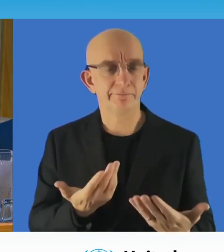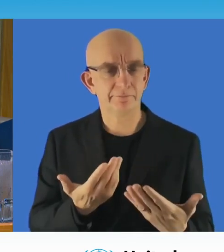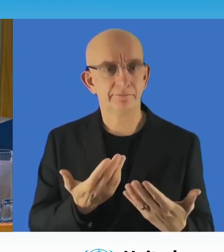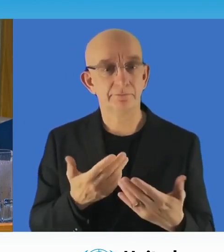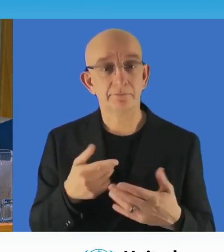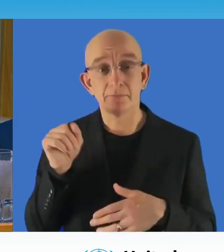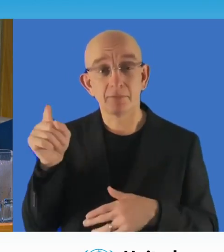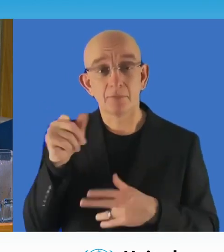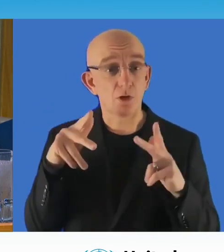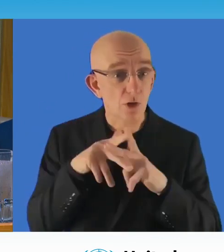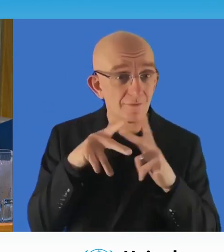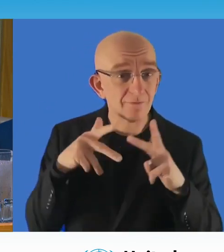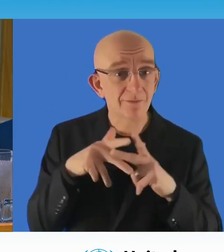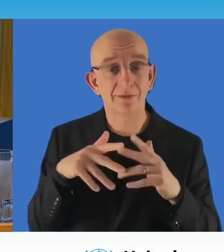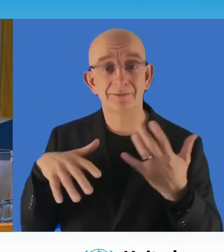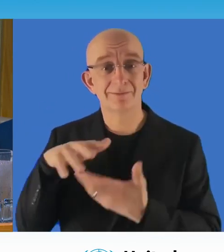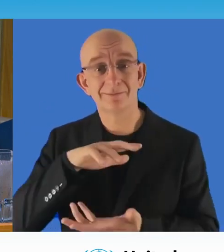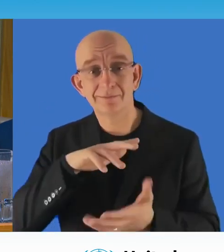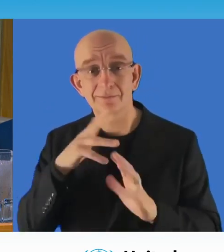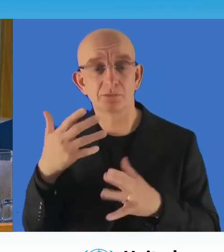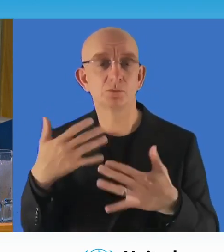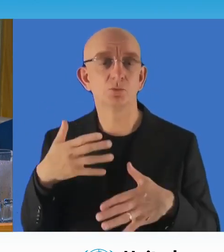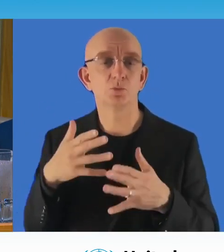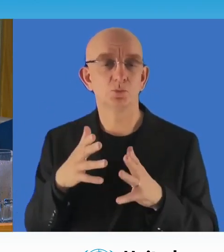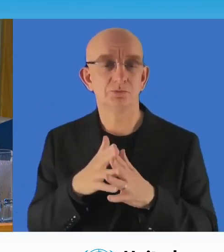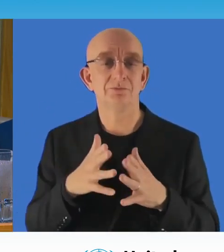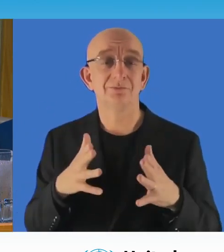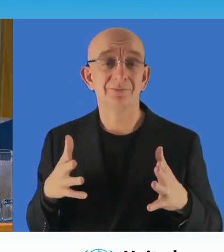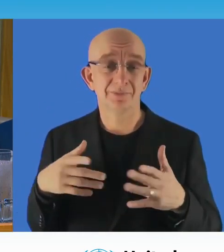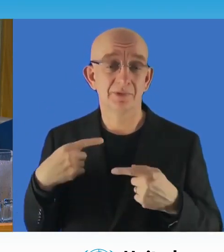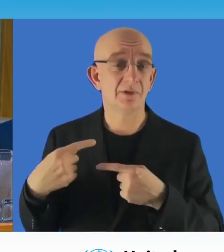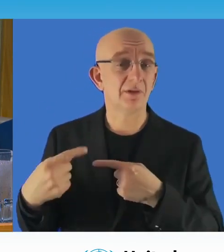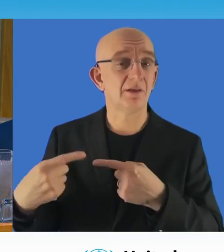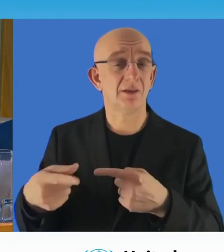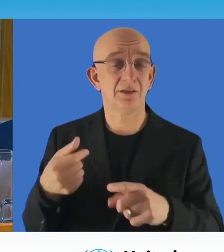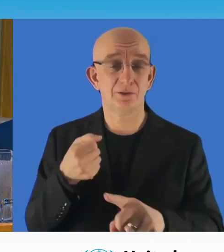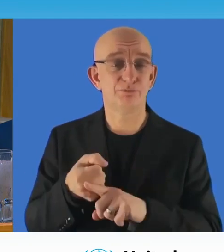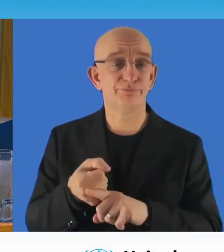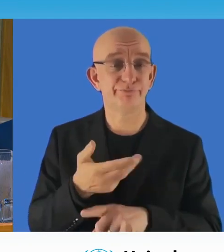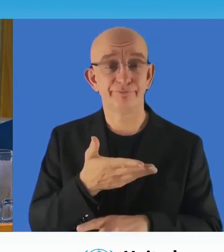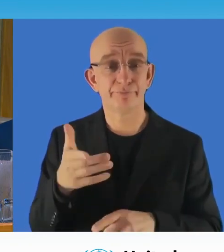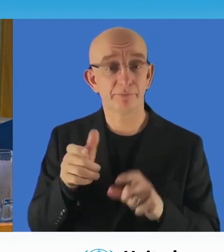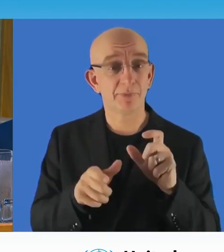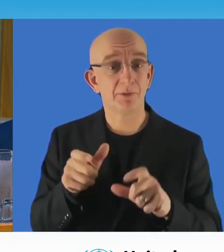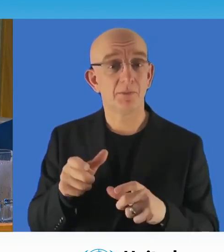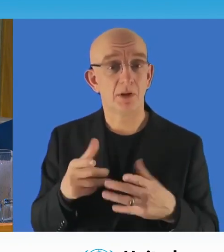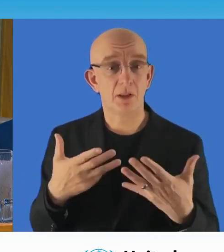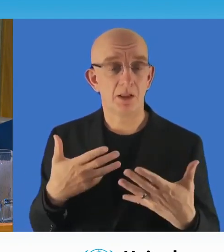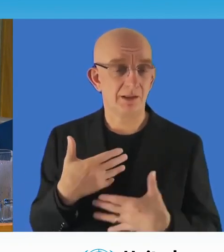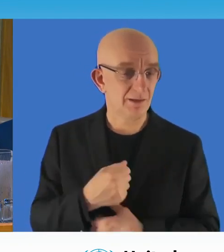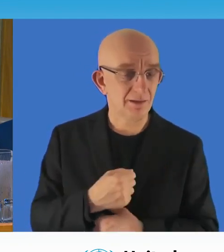on persons with disabilities with the destruction or disruption of critical infrastructure support